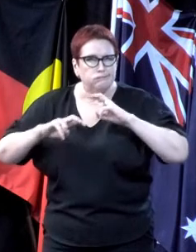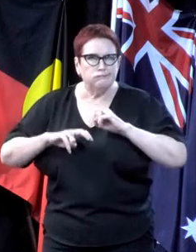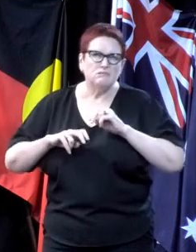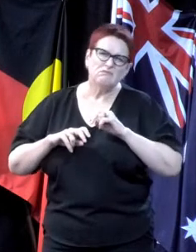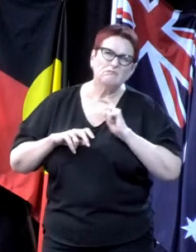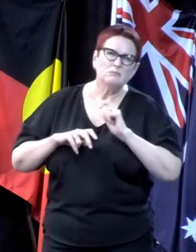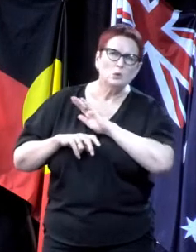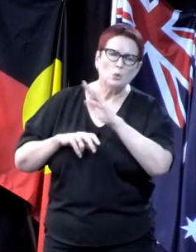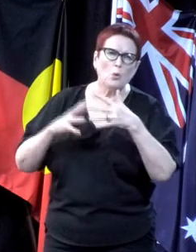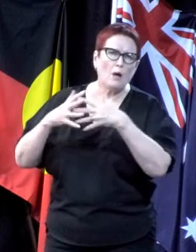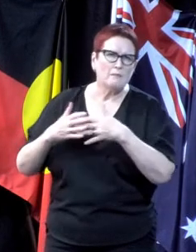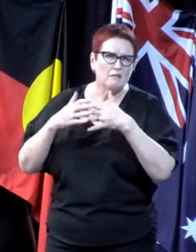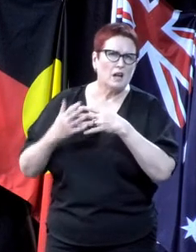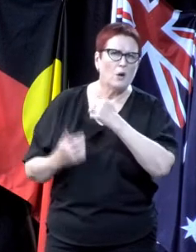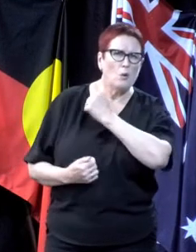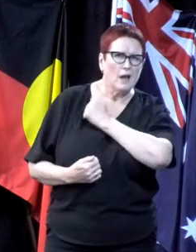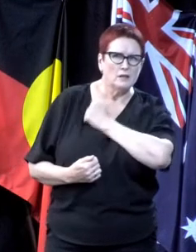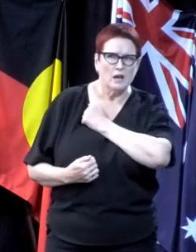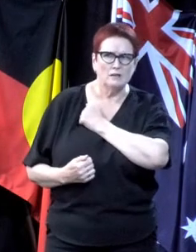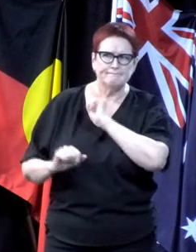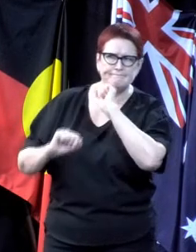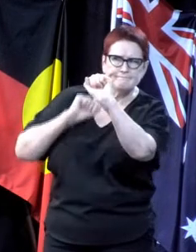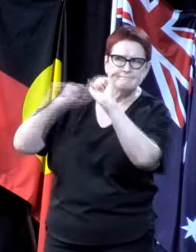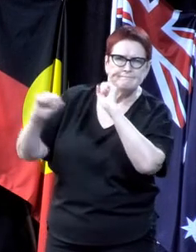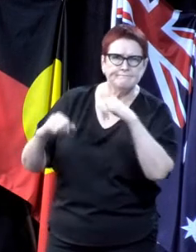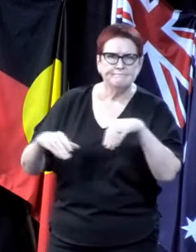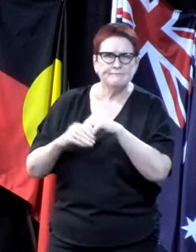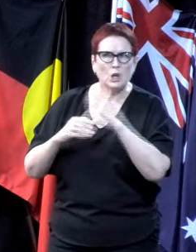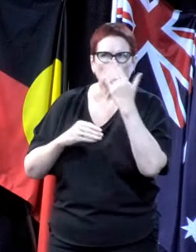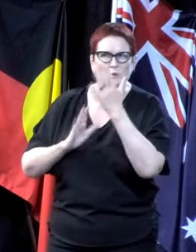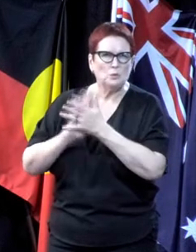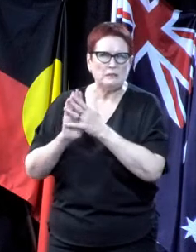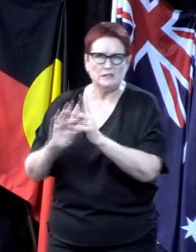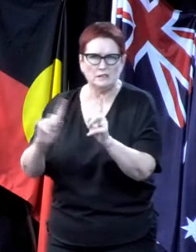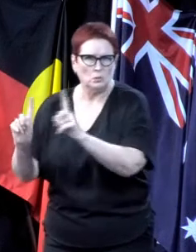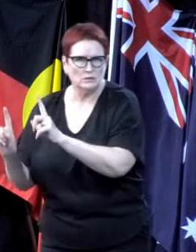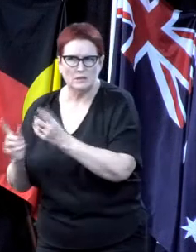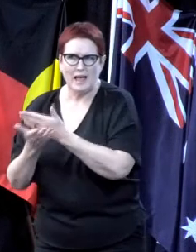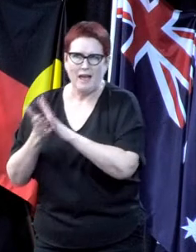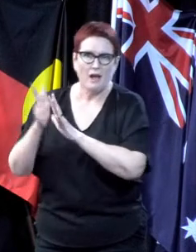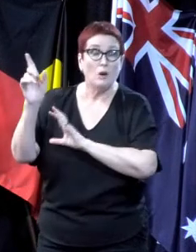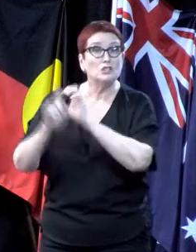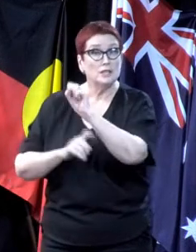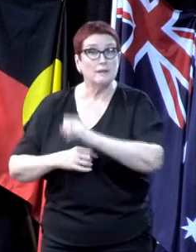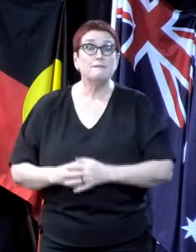and Canada, around what inclusive schooling is and looks like and how it can be achieved 'cause this was also predating